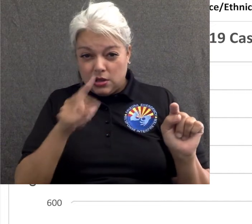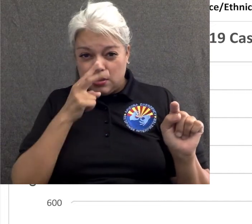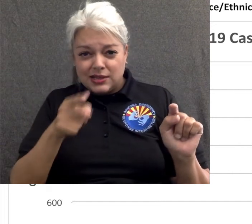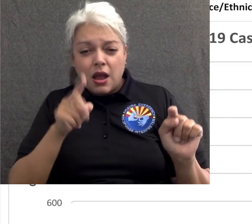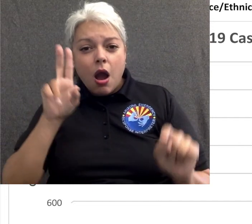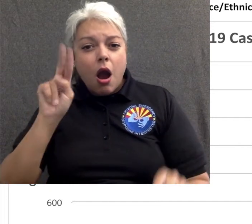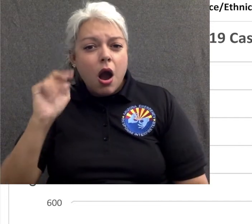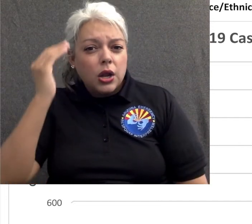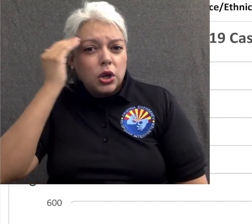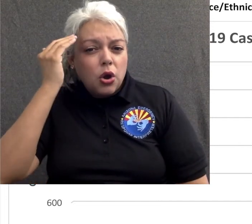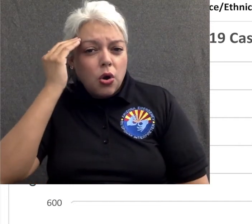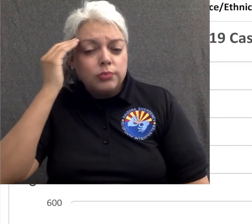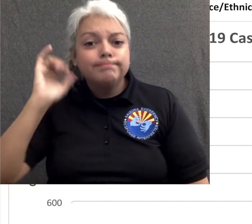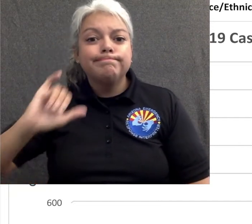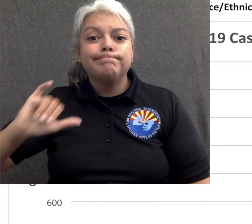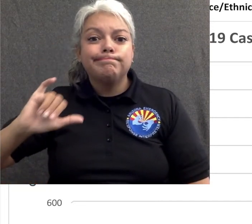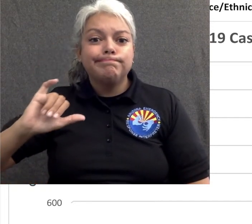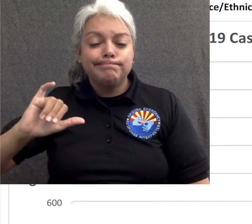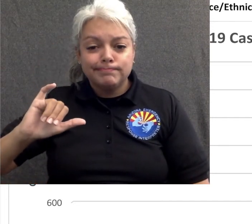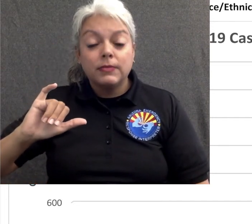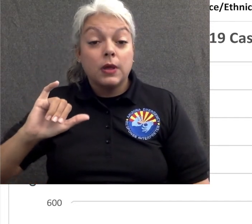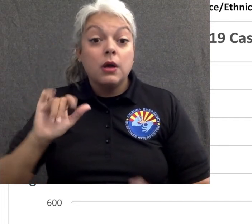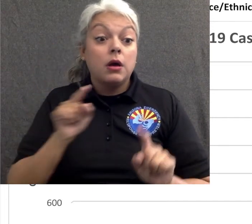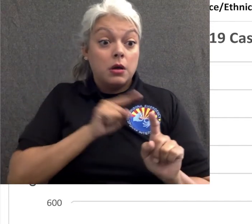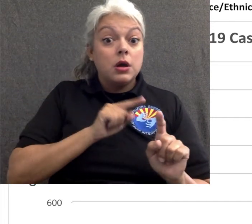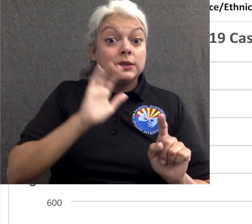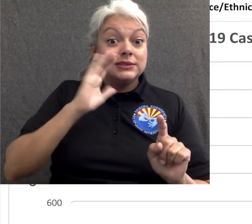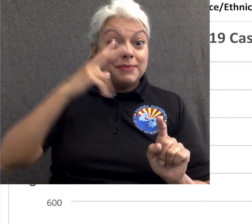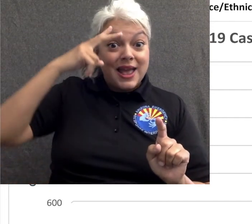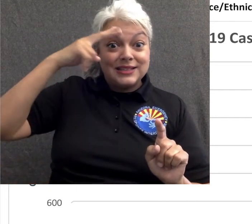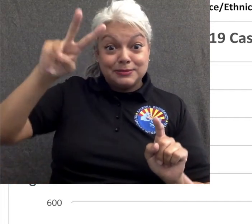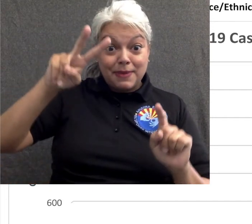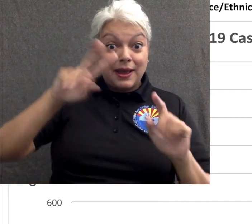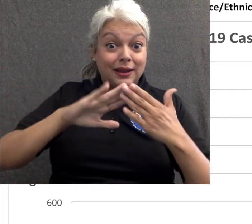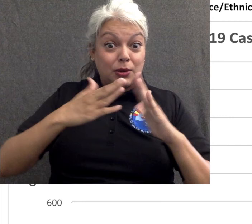and we see that the hispanic community seems to have a higher number of cases